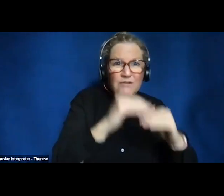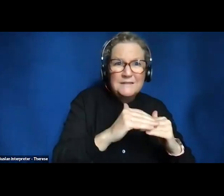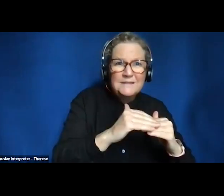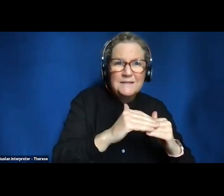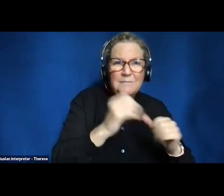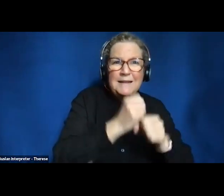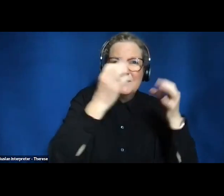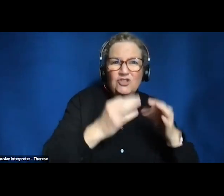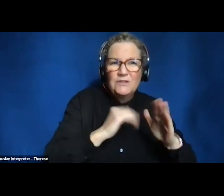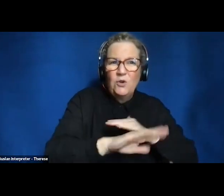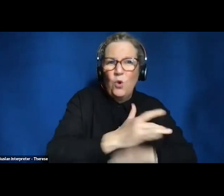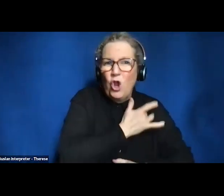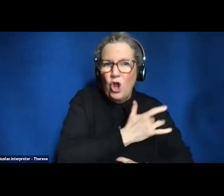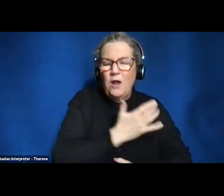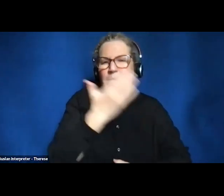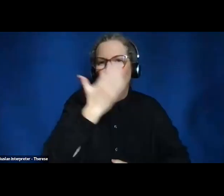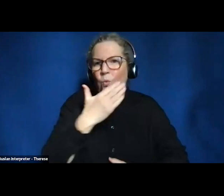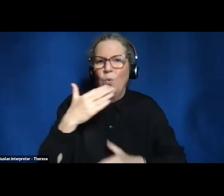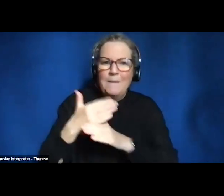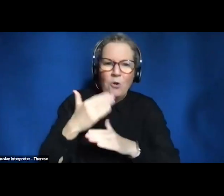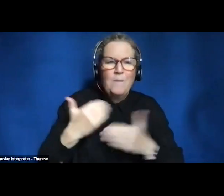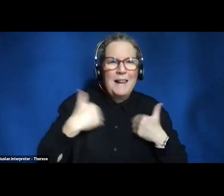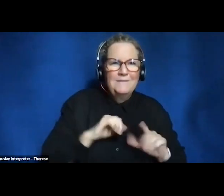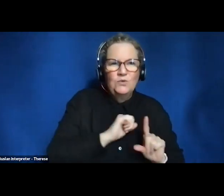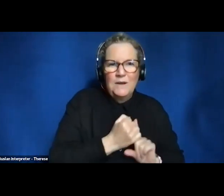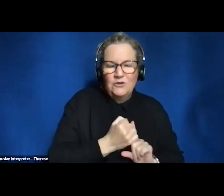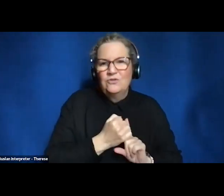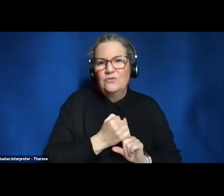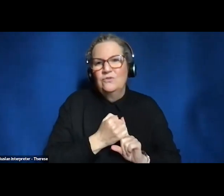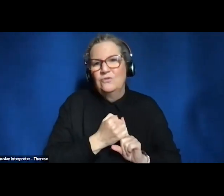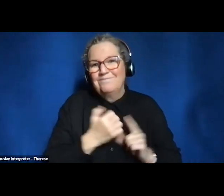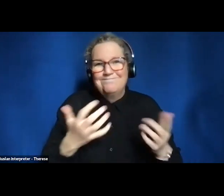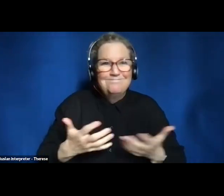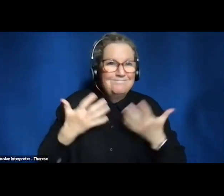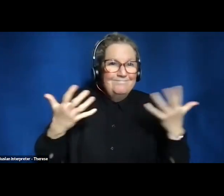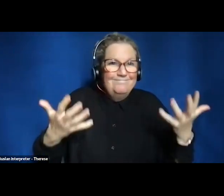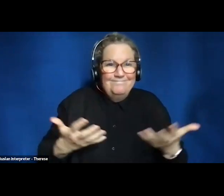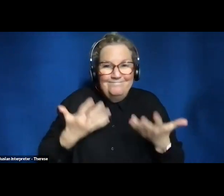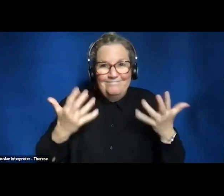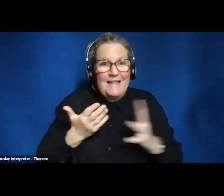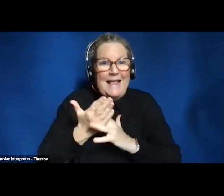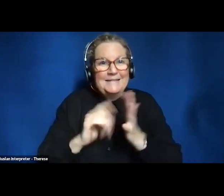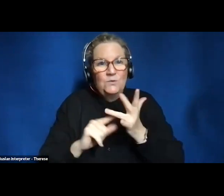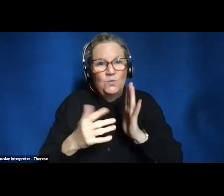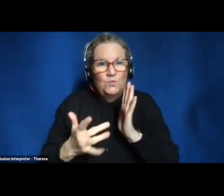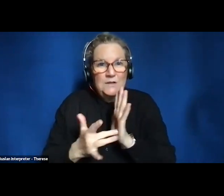schooling, employment living situations and access to technology?